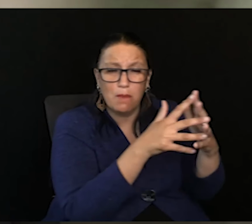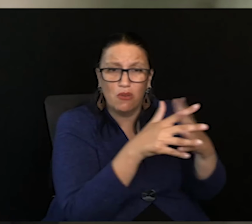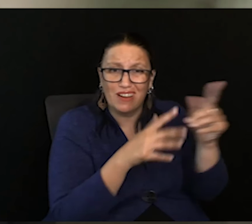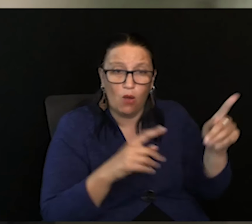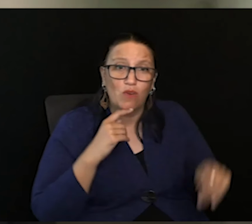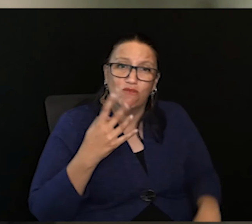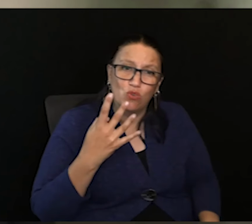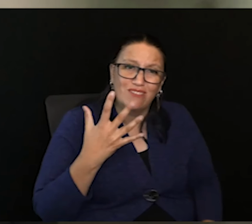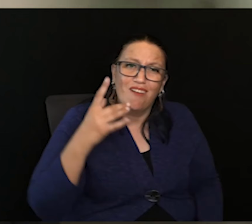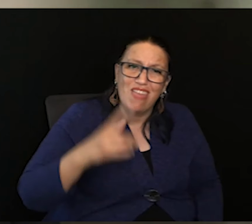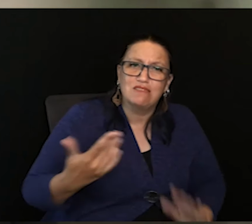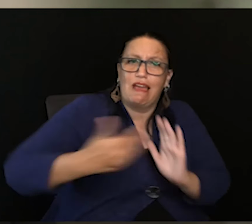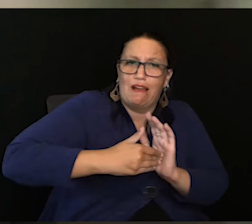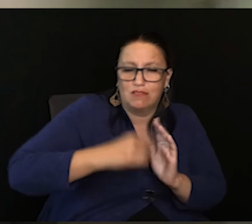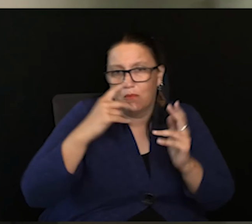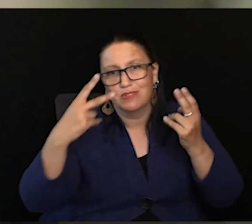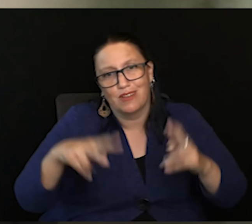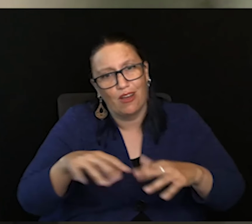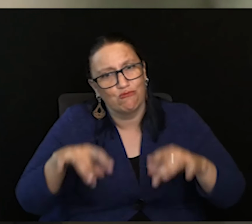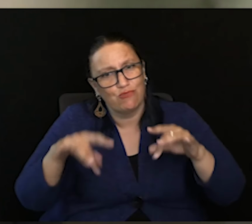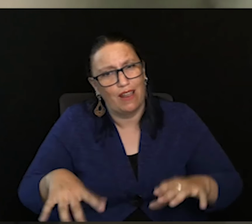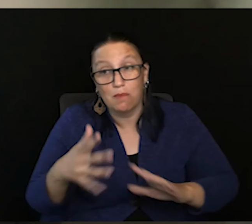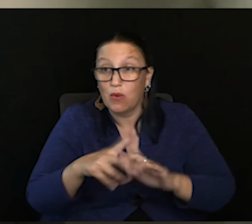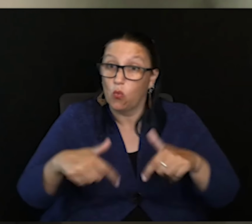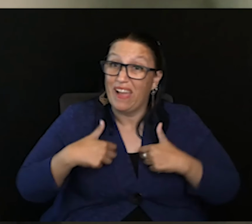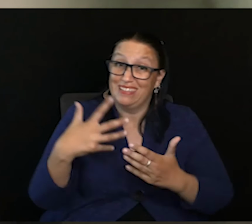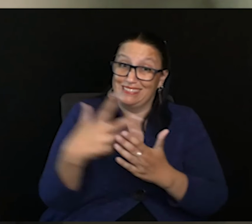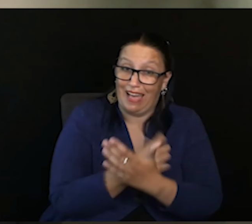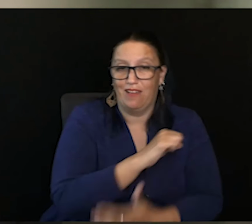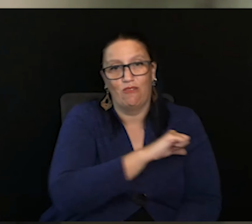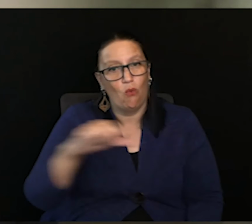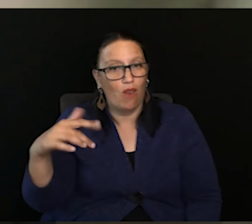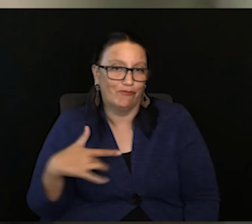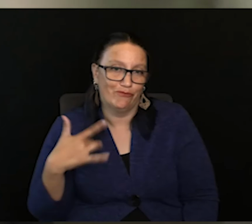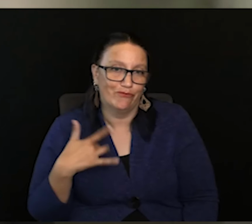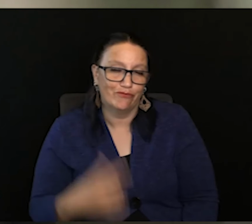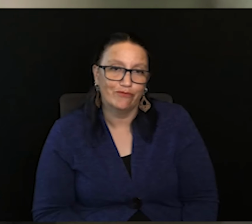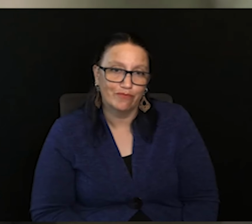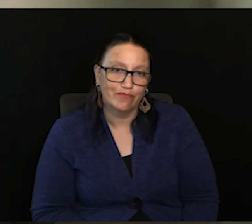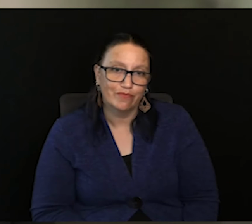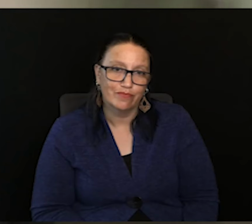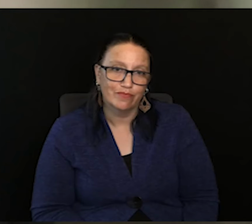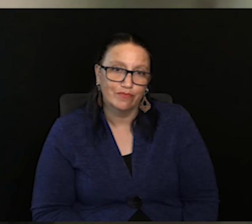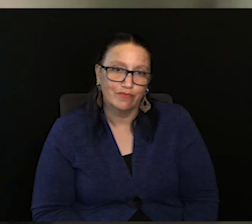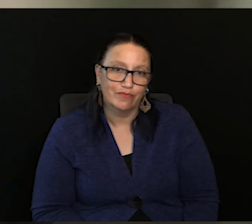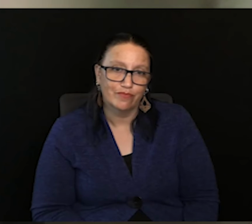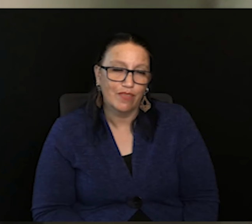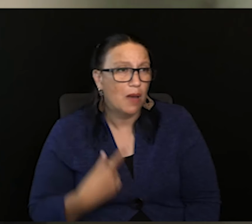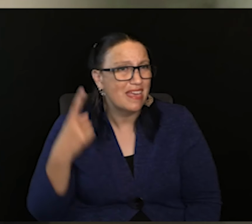And so that process has actually saved lives. And I'm hearing some commentary now,